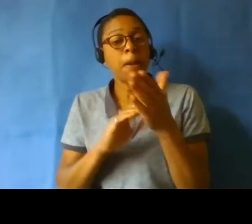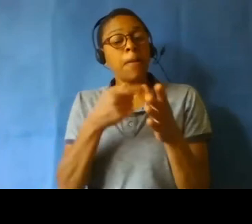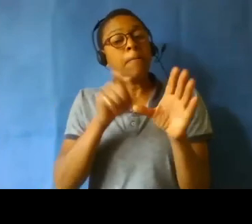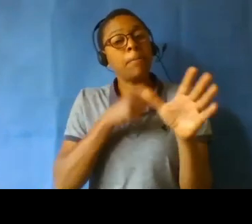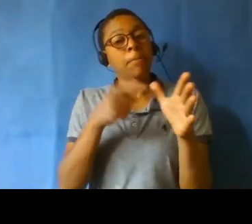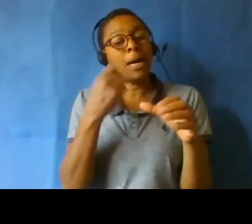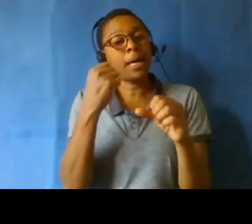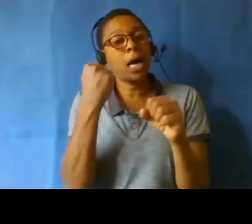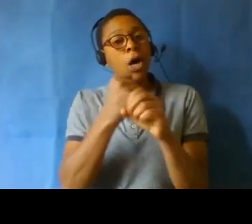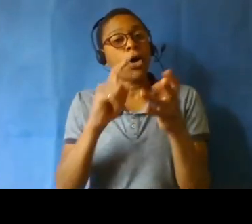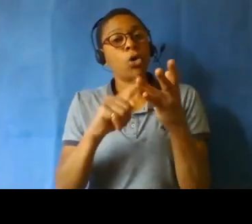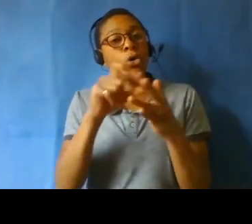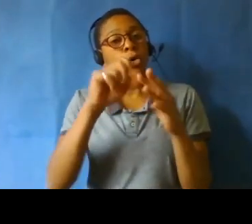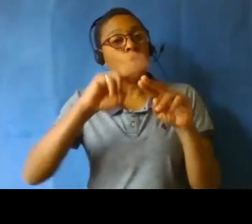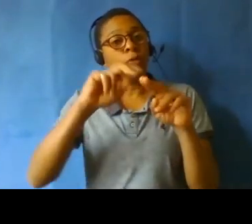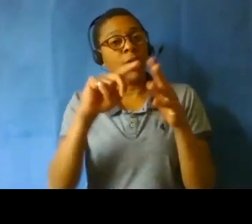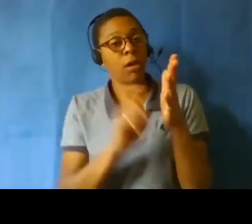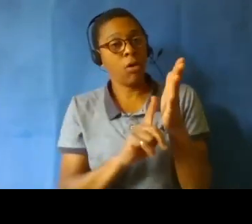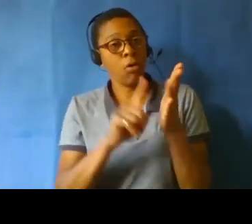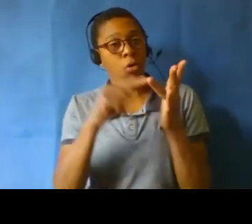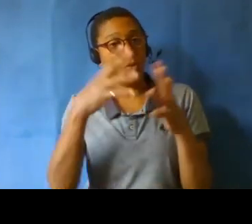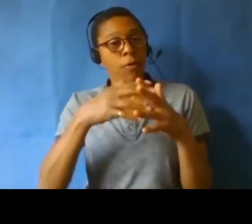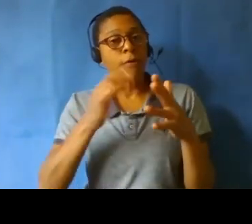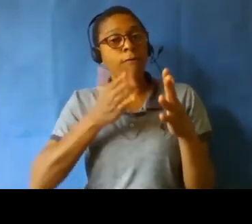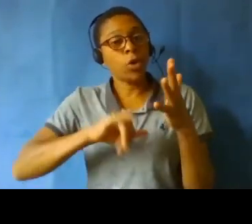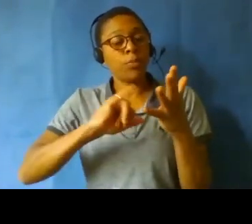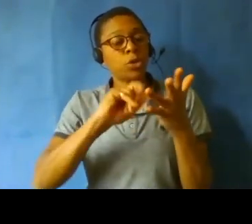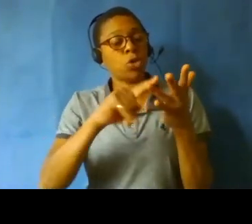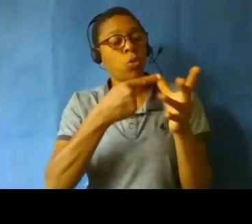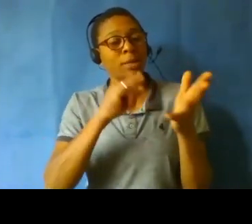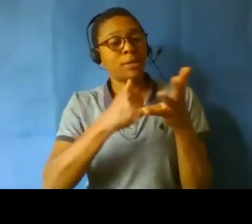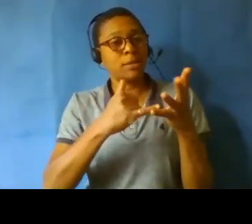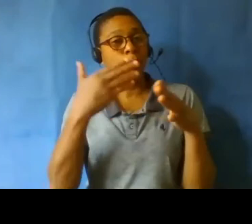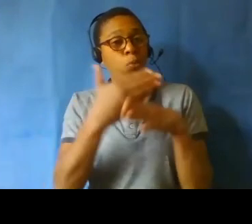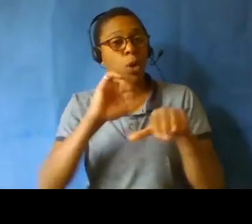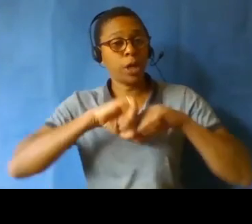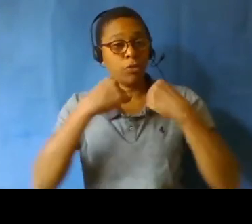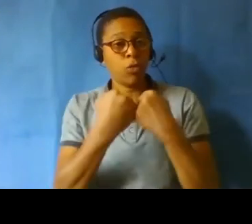service working group and professor Neal Vickers from King's College London for